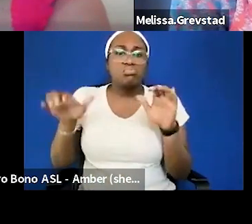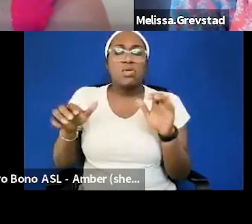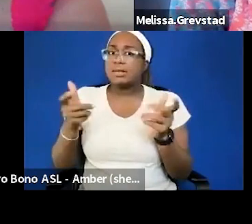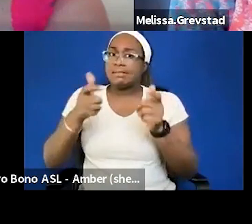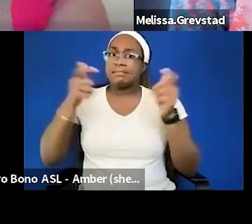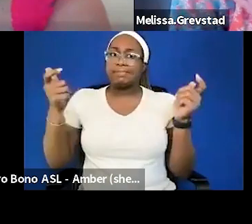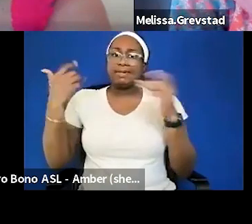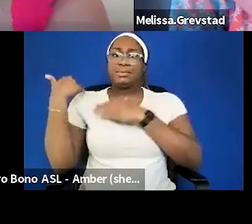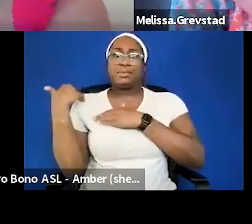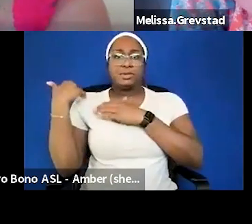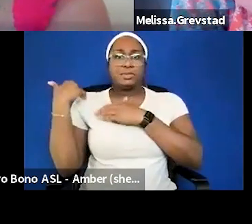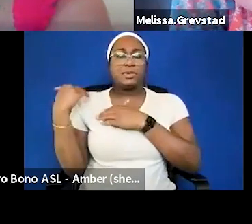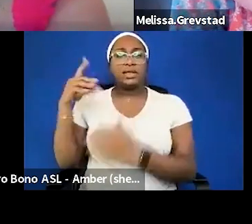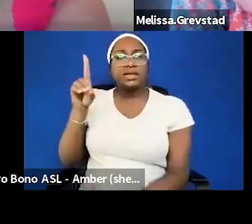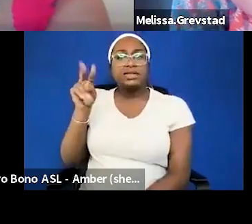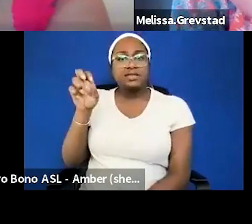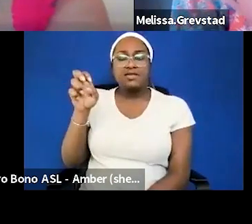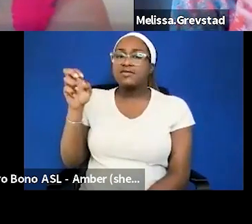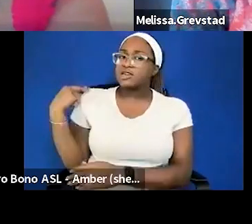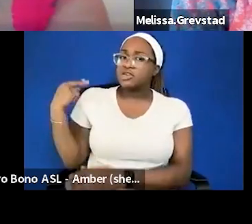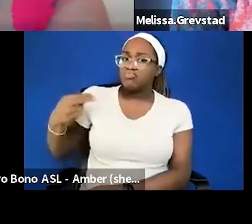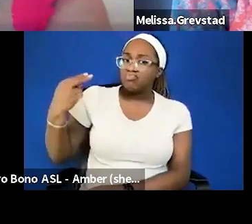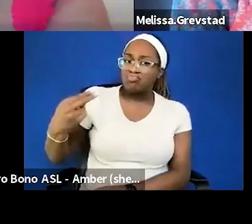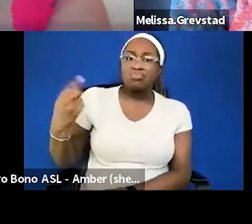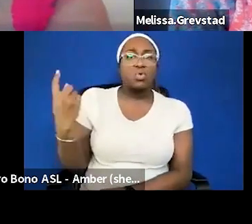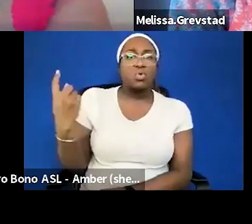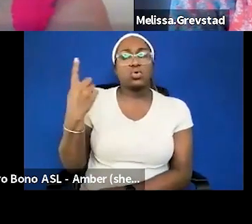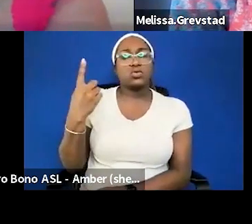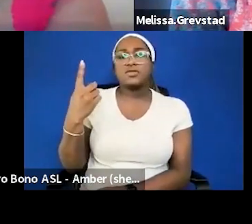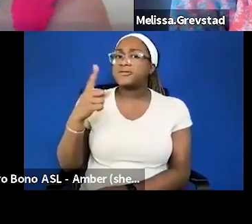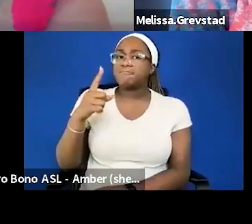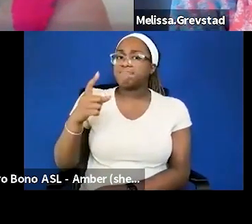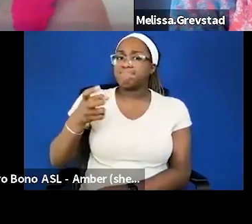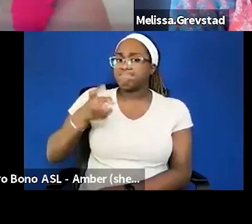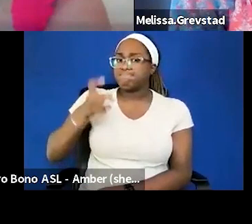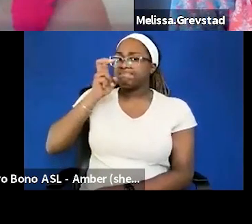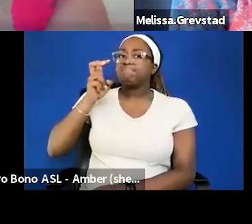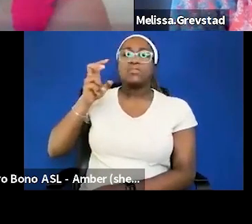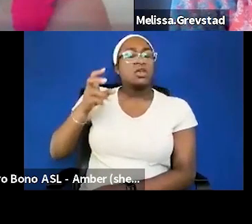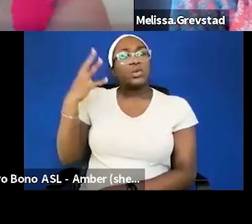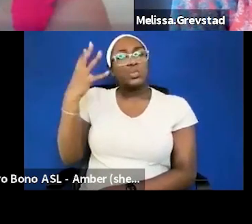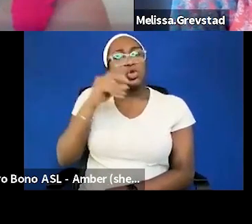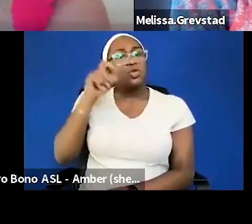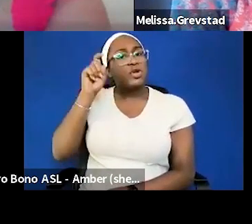So Dove historically has always stood in this very firm position and point of view that beauty should be a source of confidence, not anxiety.